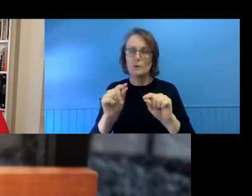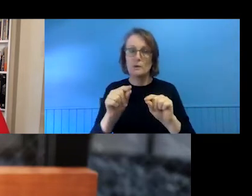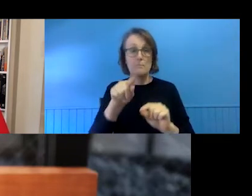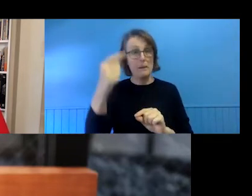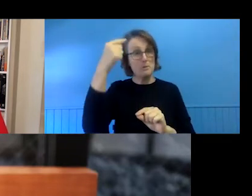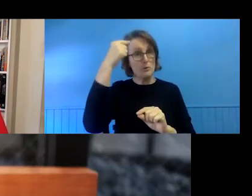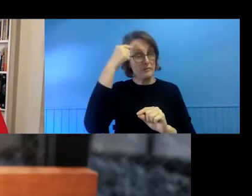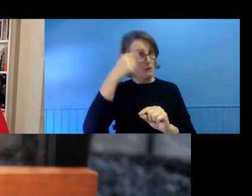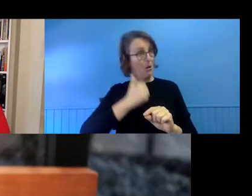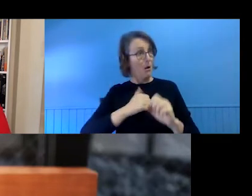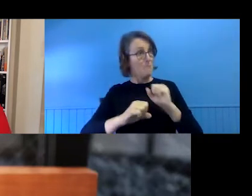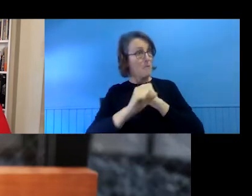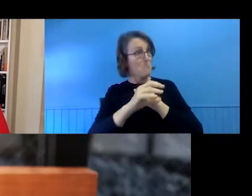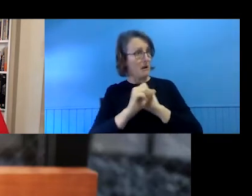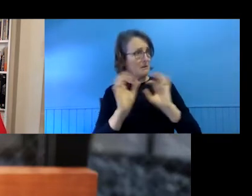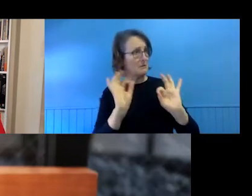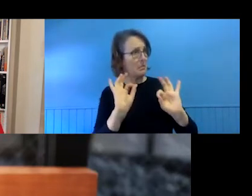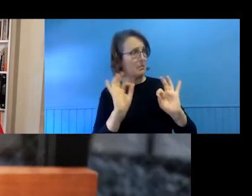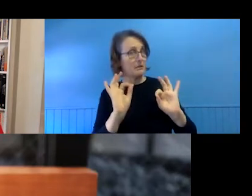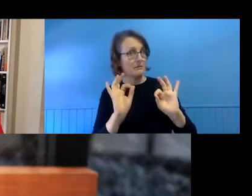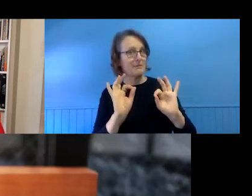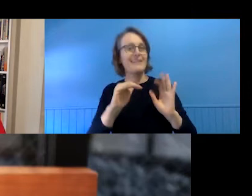you're doing is marketing, now is still a time to examine those